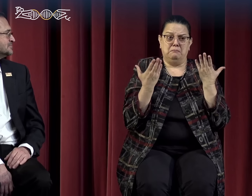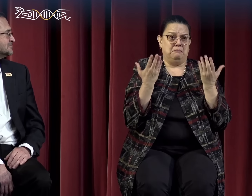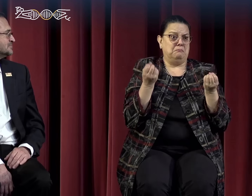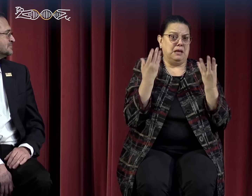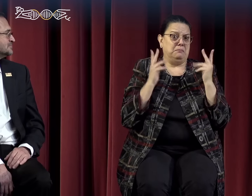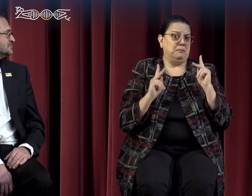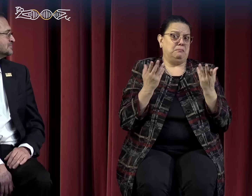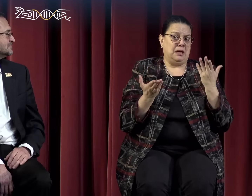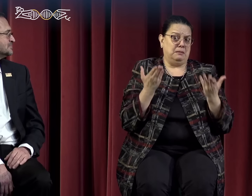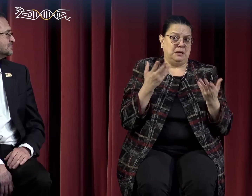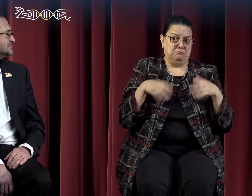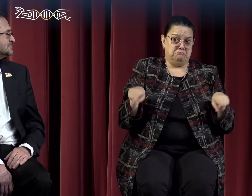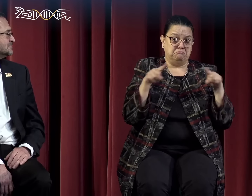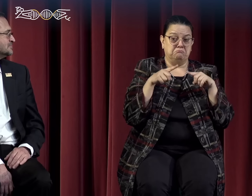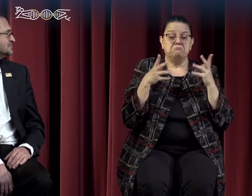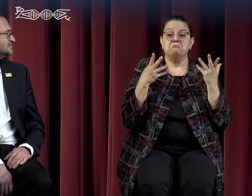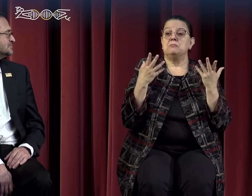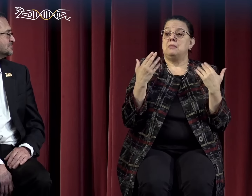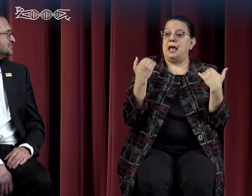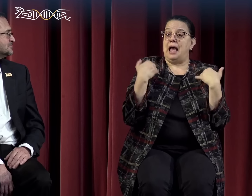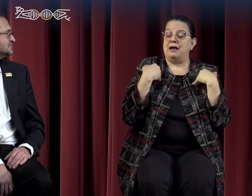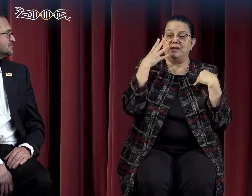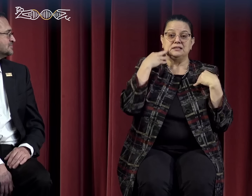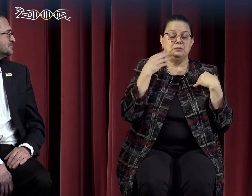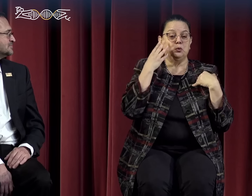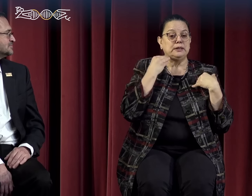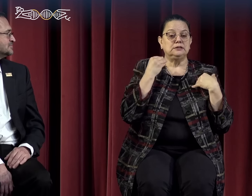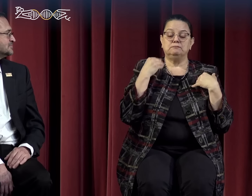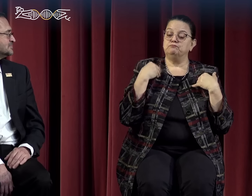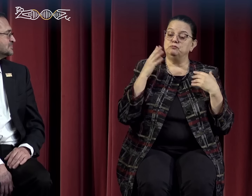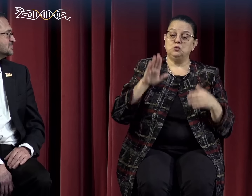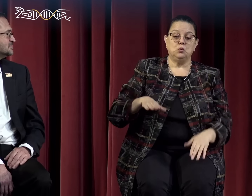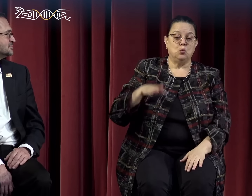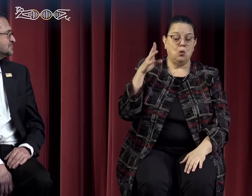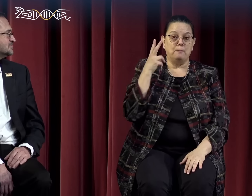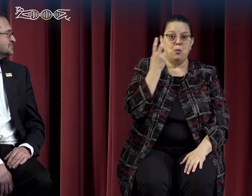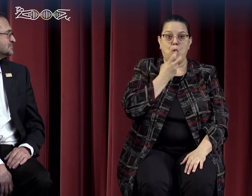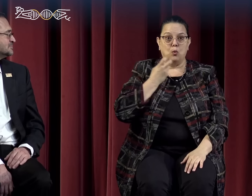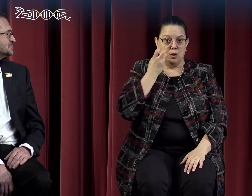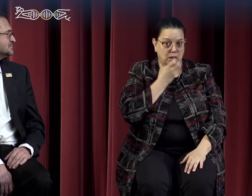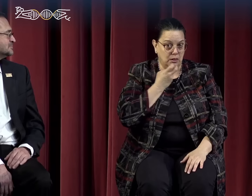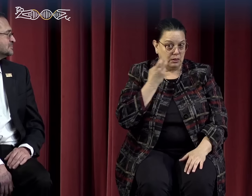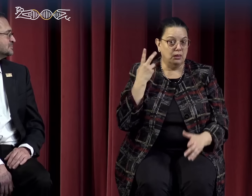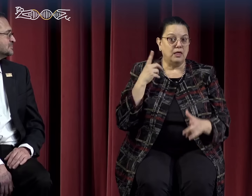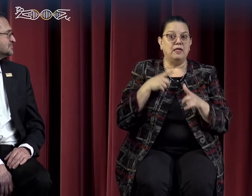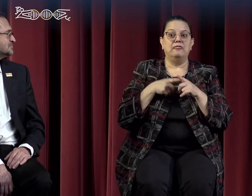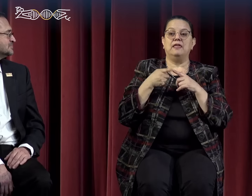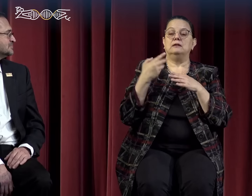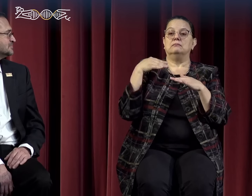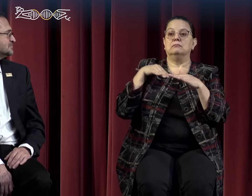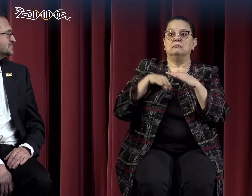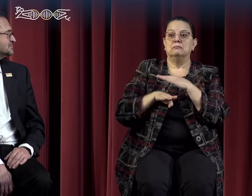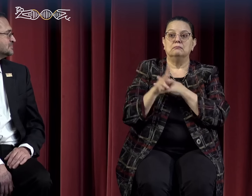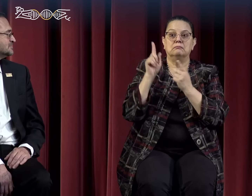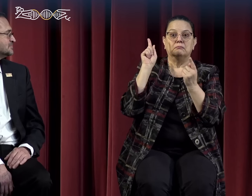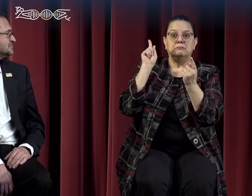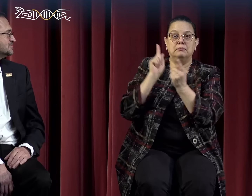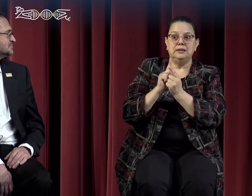Many folks, maybe including folks here, may have grown up with oralism using